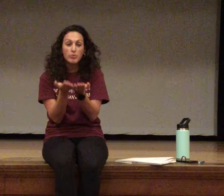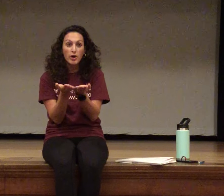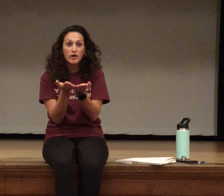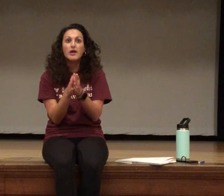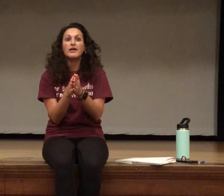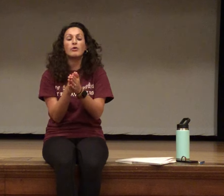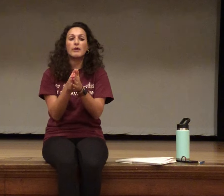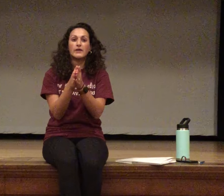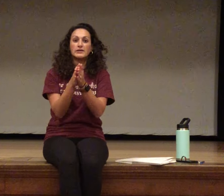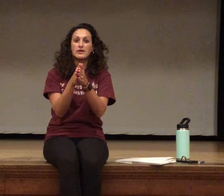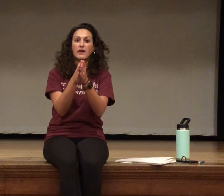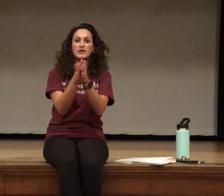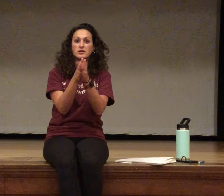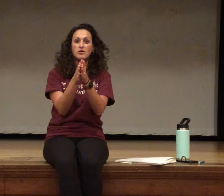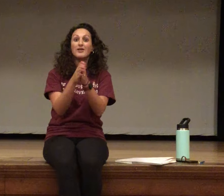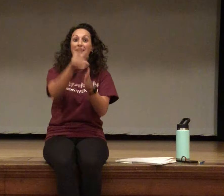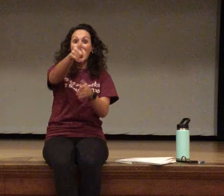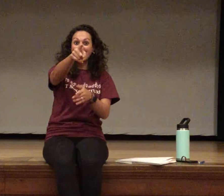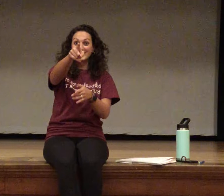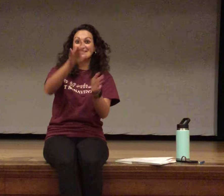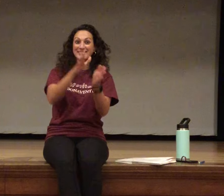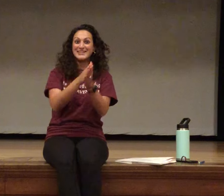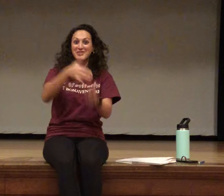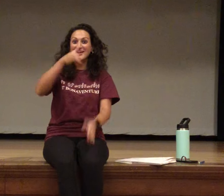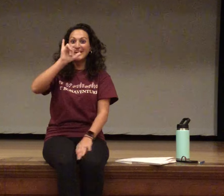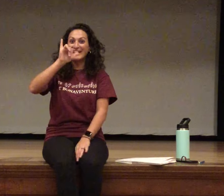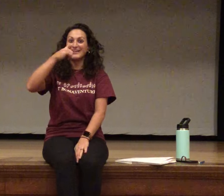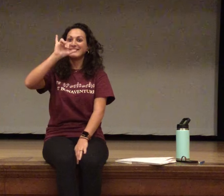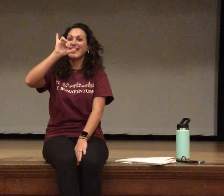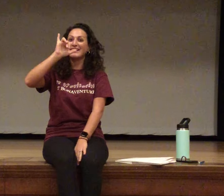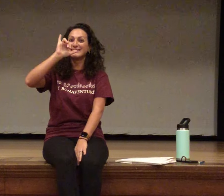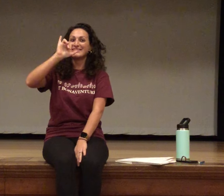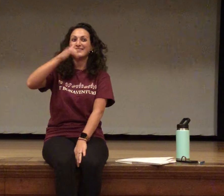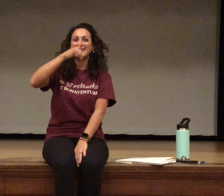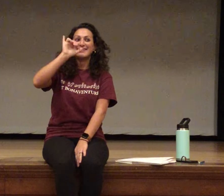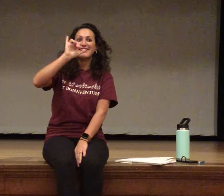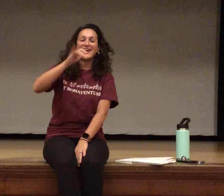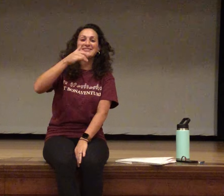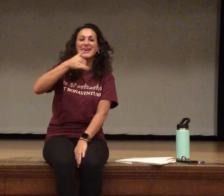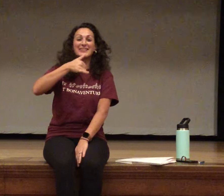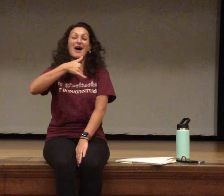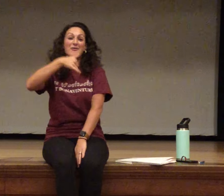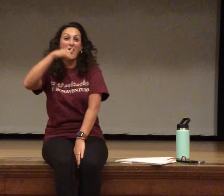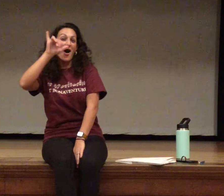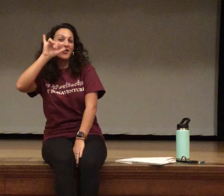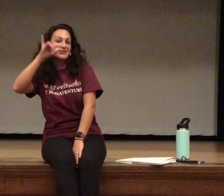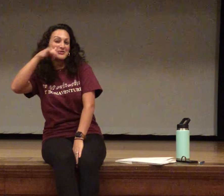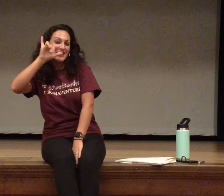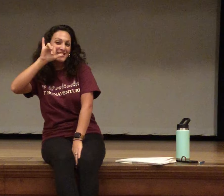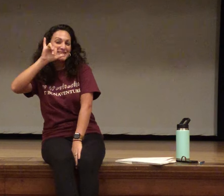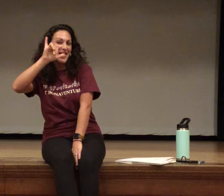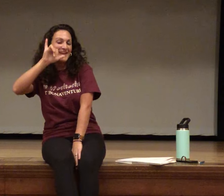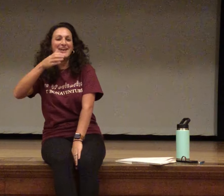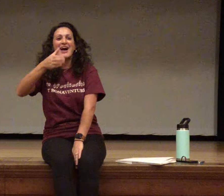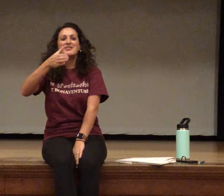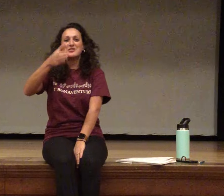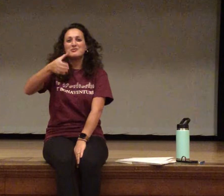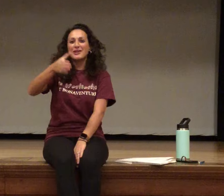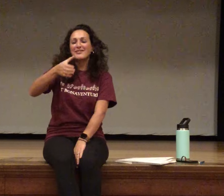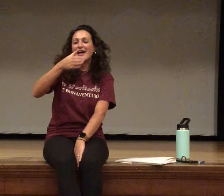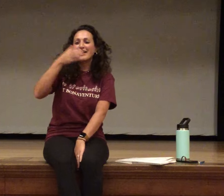book now what about this if I do yes drinking yes that's like the alcoholic drink sign to drink like